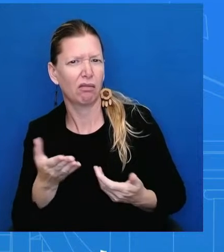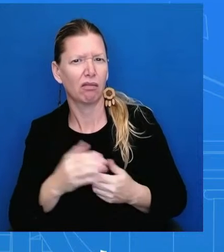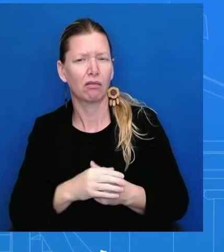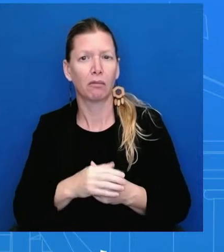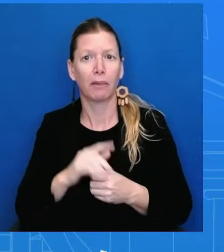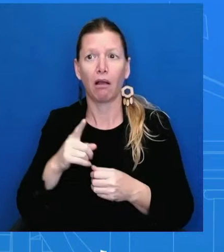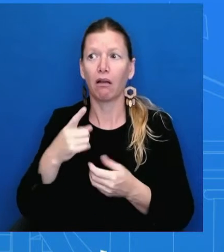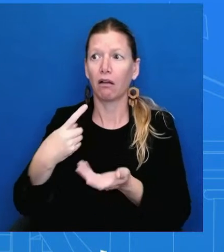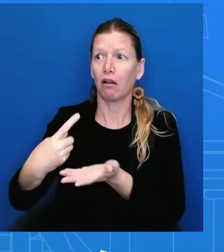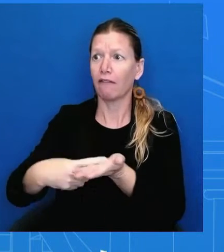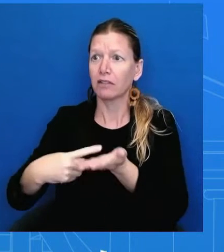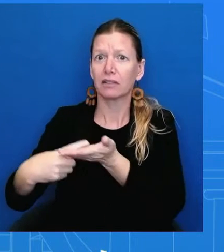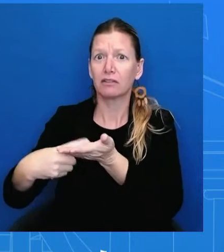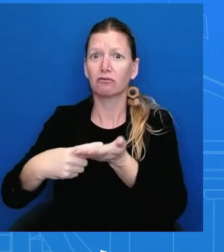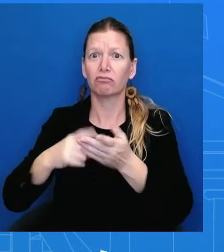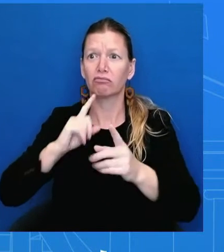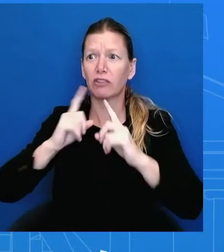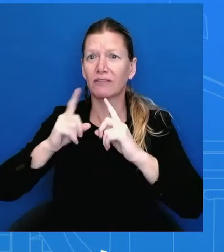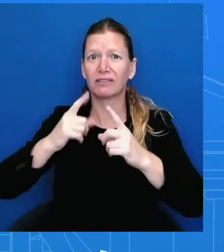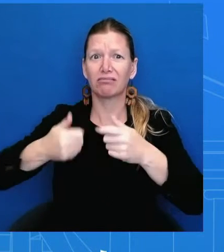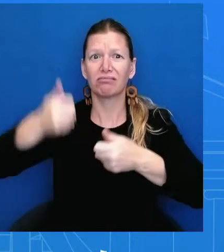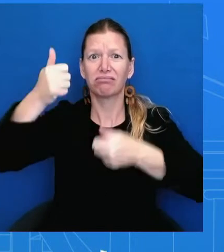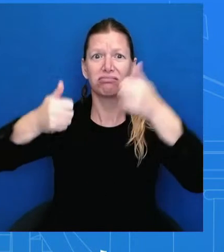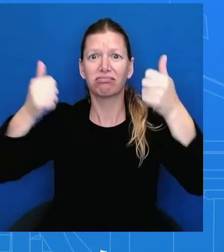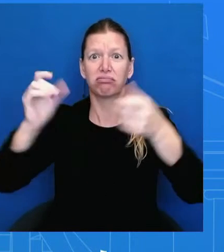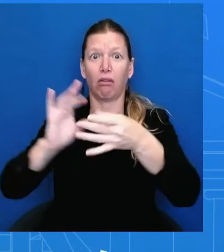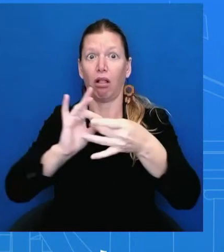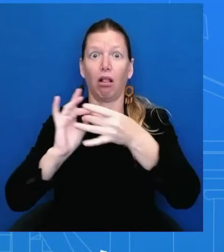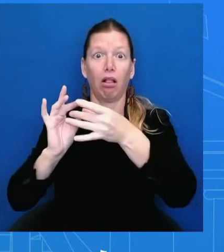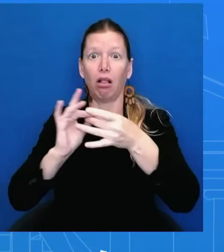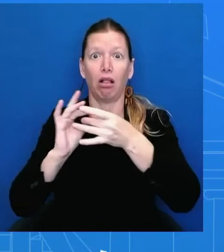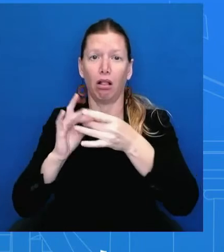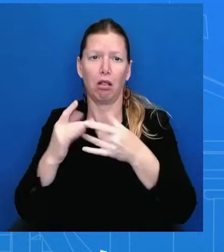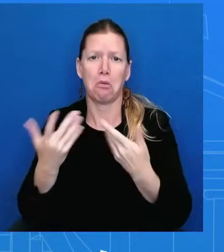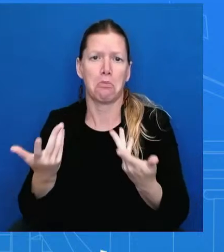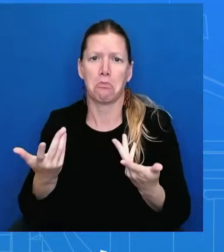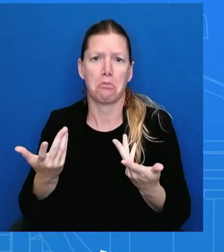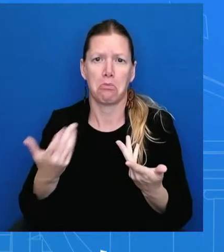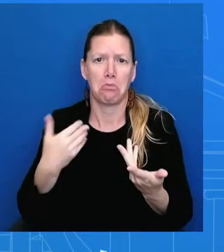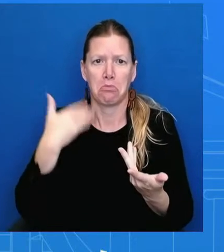from Allies specifically about this -- this particular election. The Press: Not even members of the European Union who --